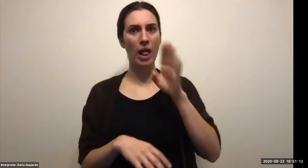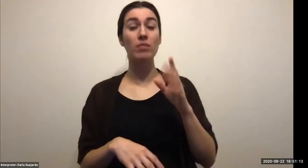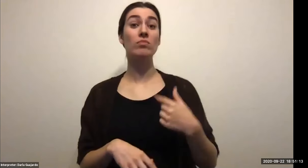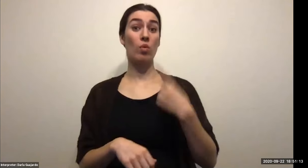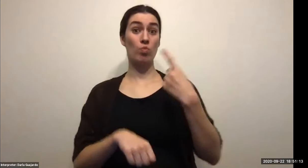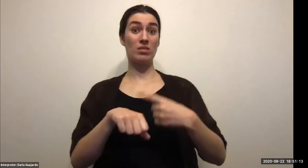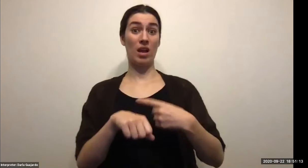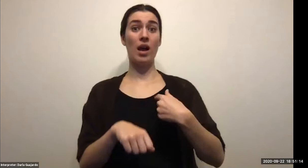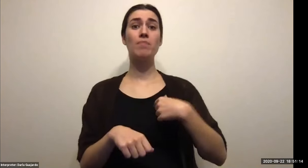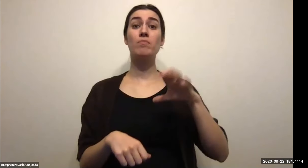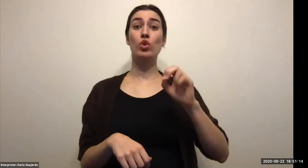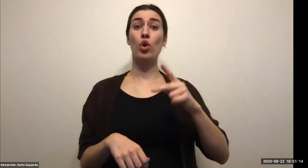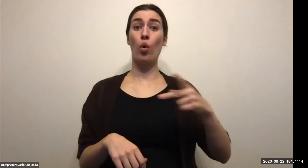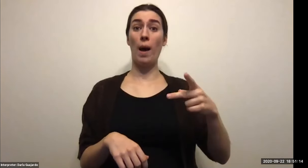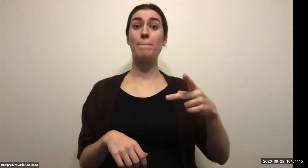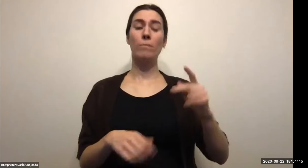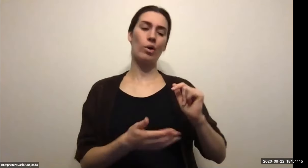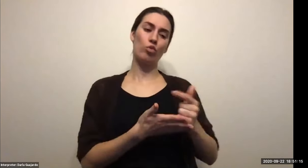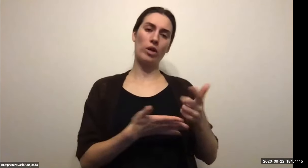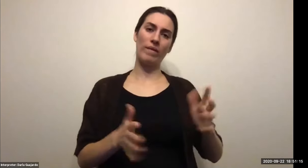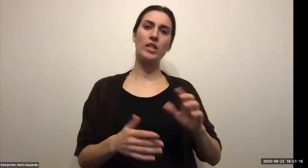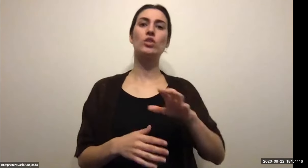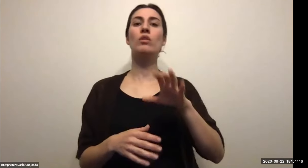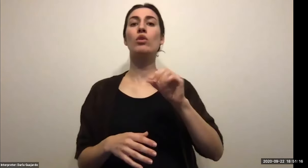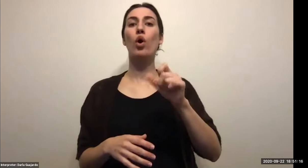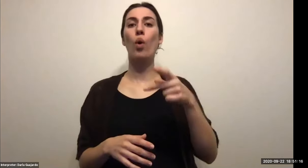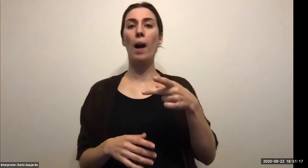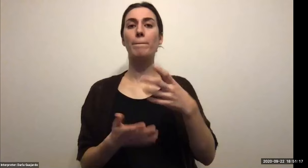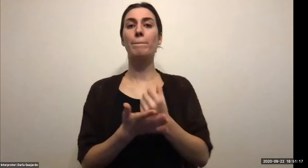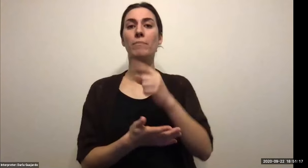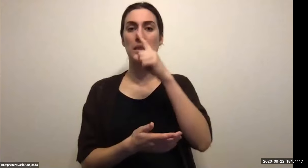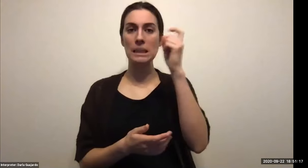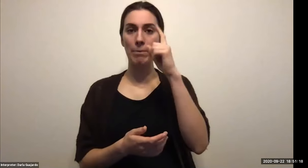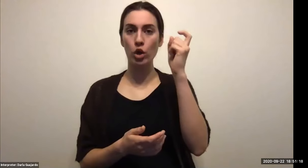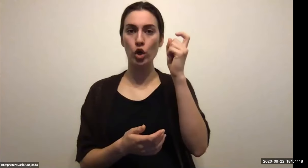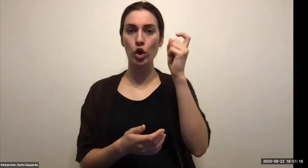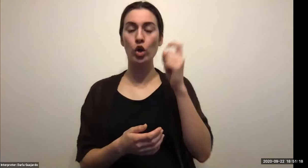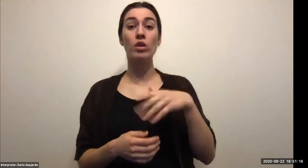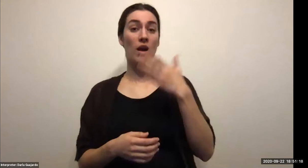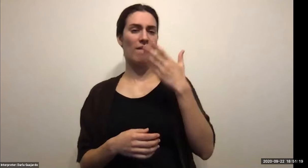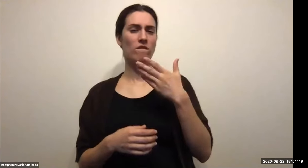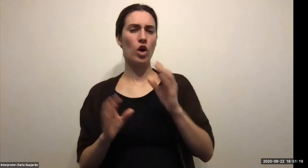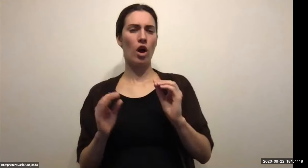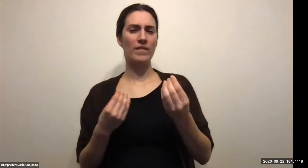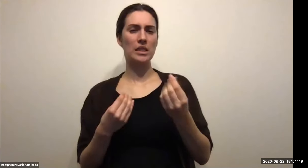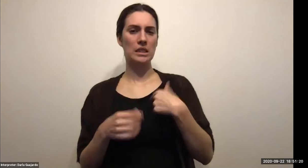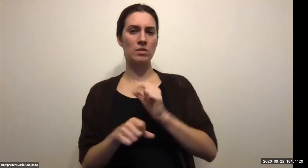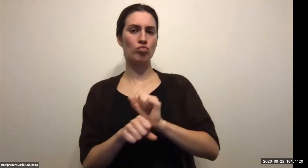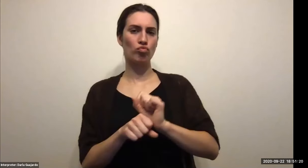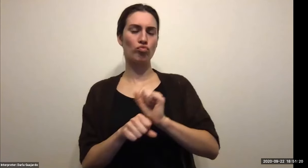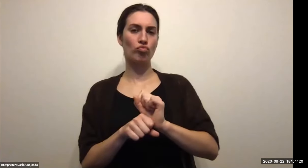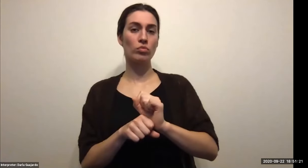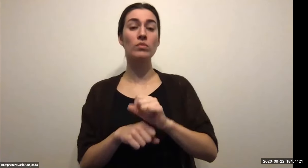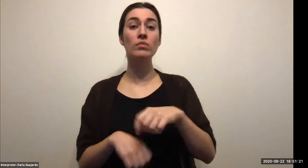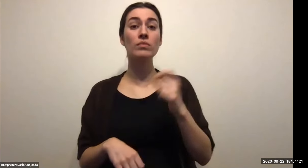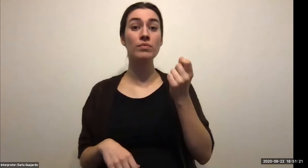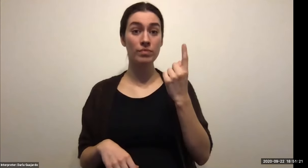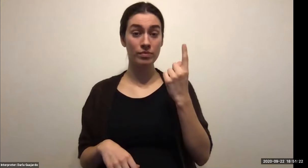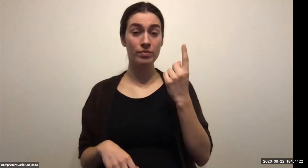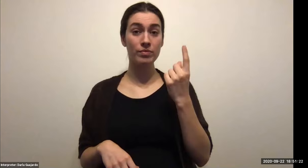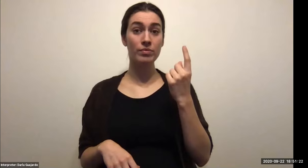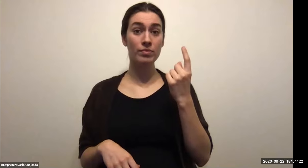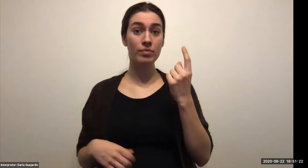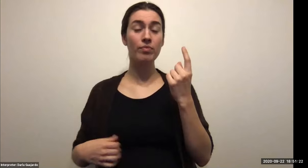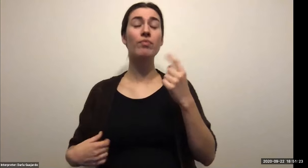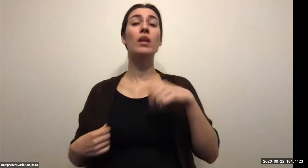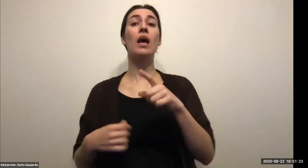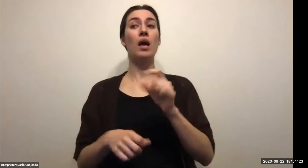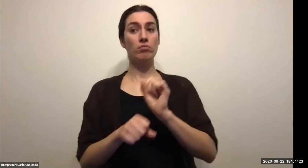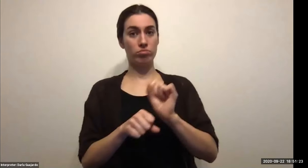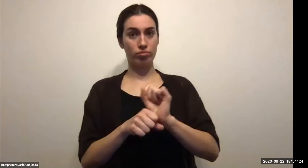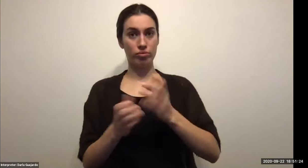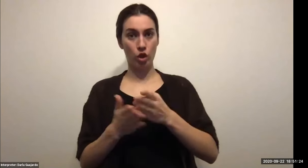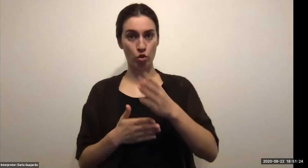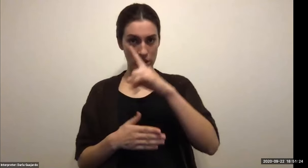Keith Wolling: Start doing one networking, the organizations and clubs to local and the local community any of the job fairs, if they're even virtual go ahead and do them because it's visibility, because whether you want that job and not